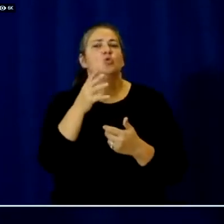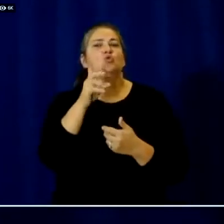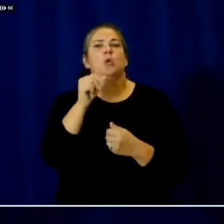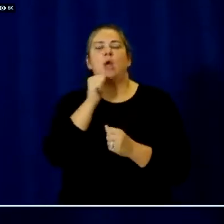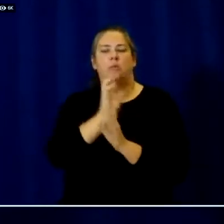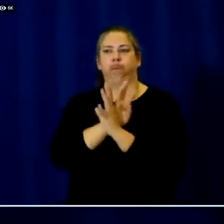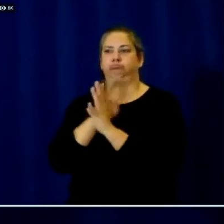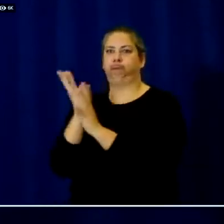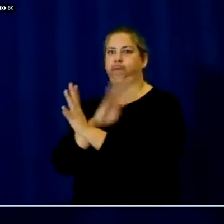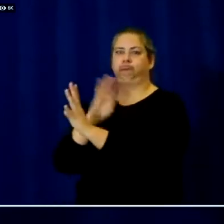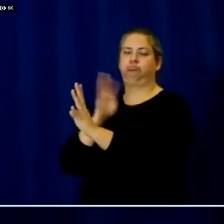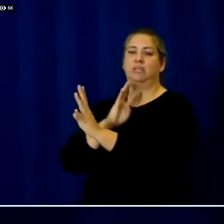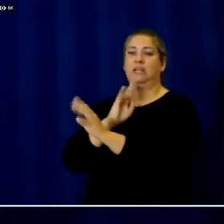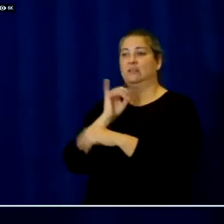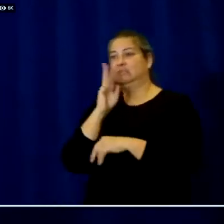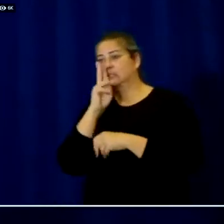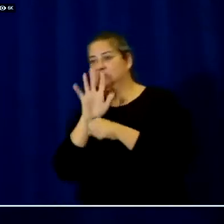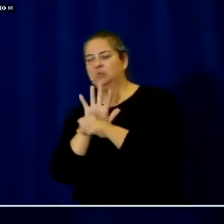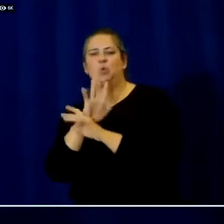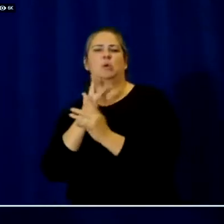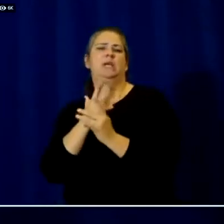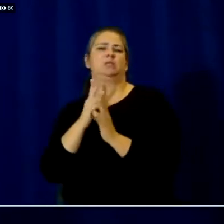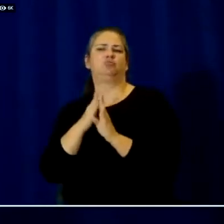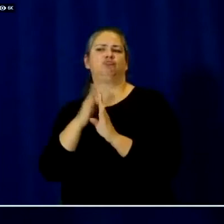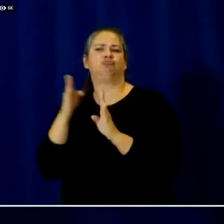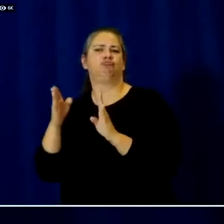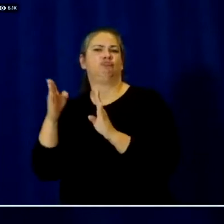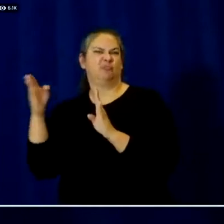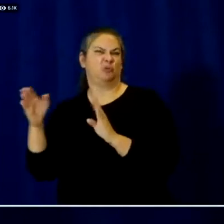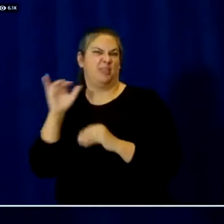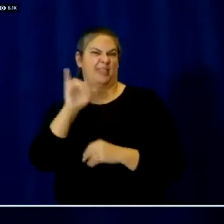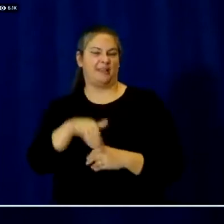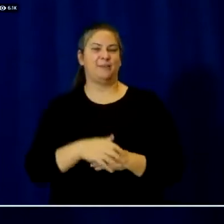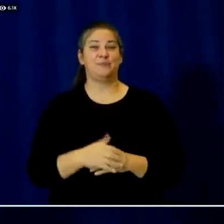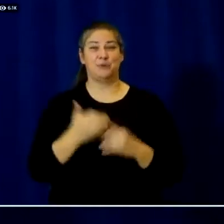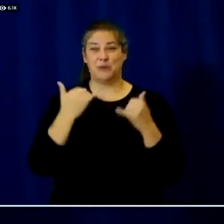can have social distancing. With that, I'm gonna turn this over to myself with short video.